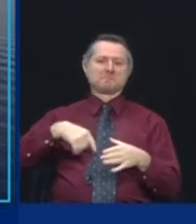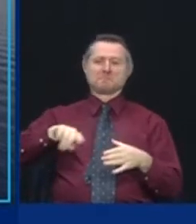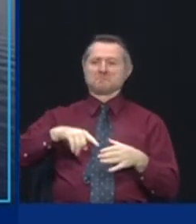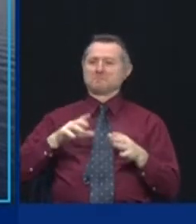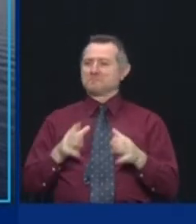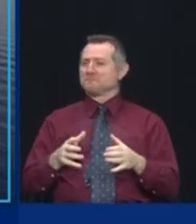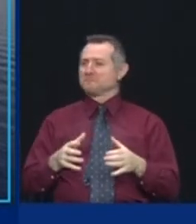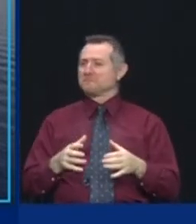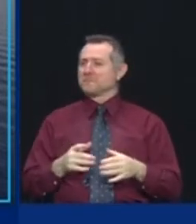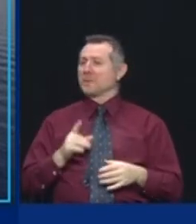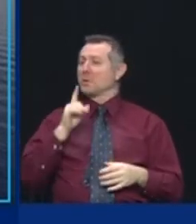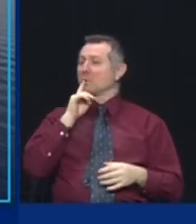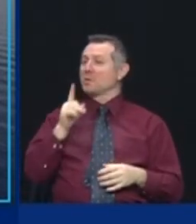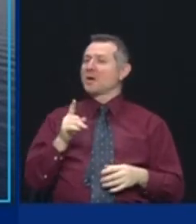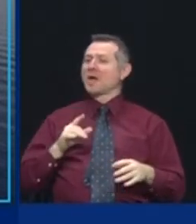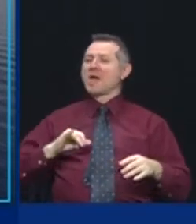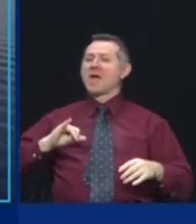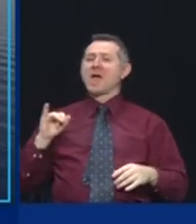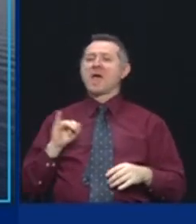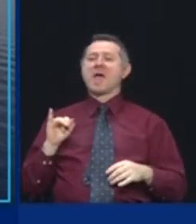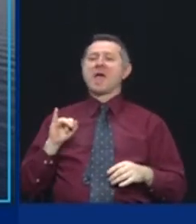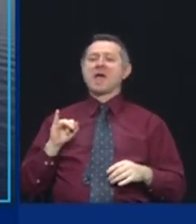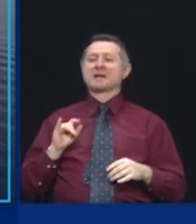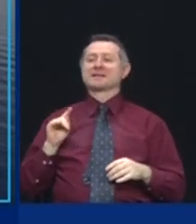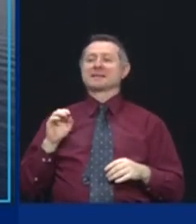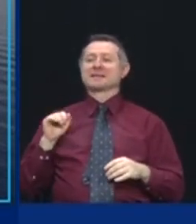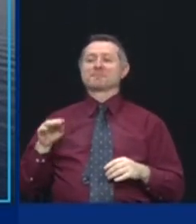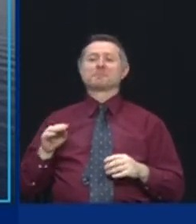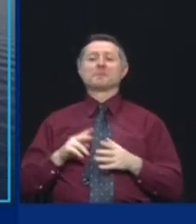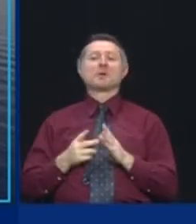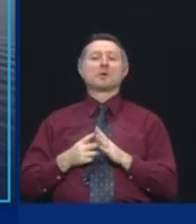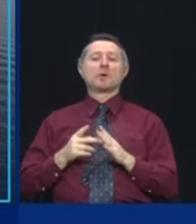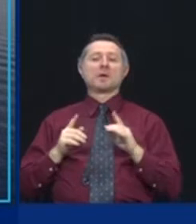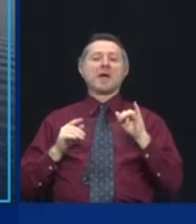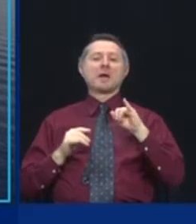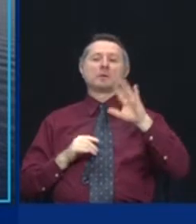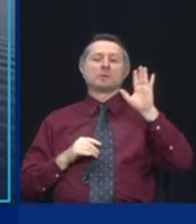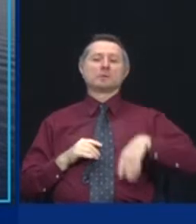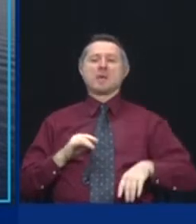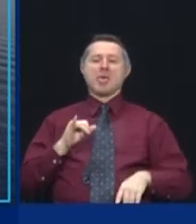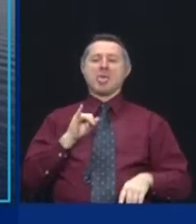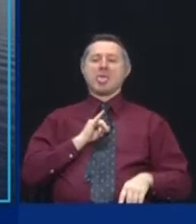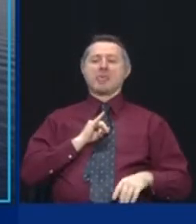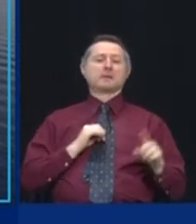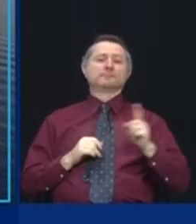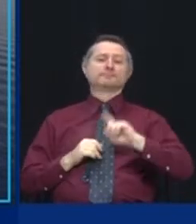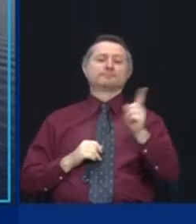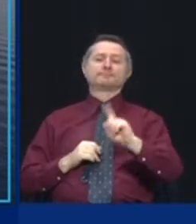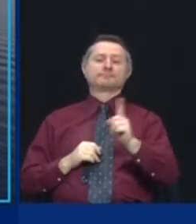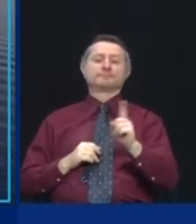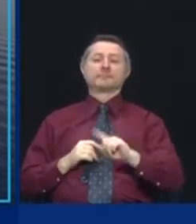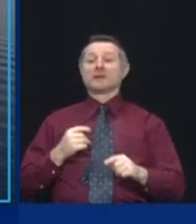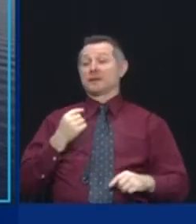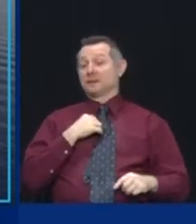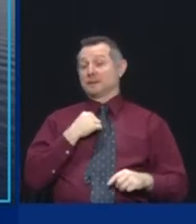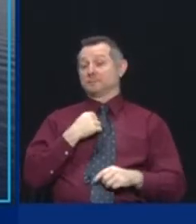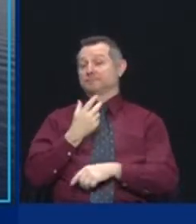ON THIS ONE. WE'RE ALL ON THE NEW YORK TEAM.